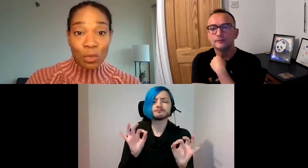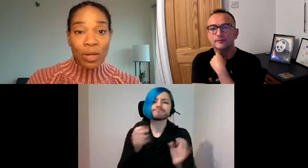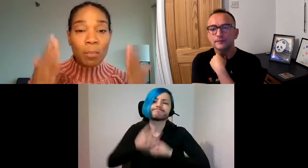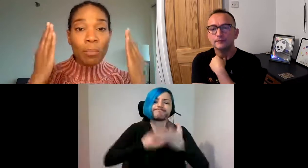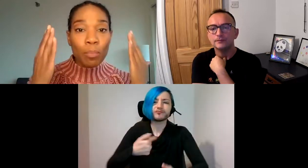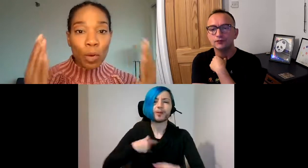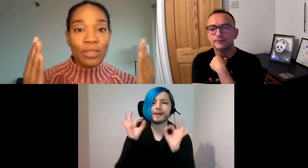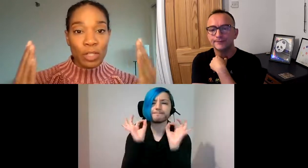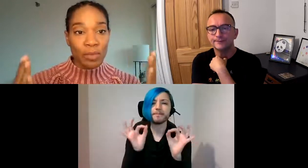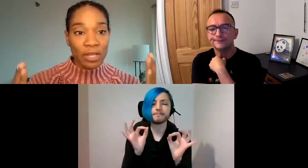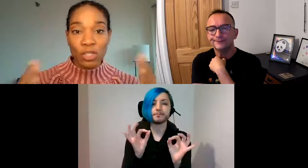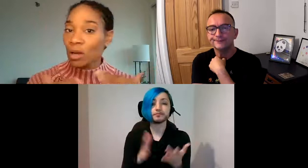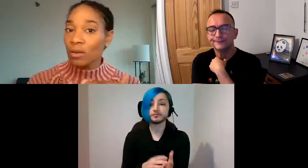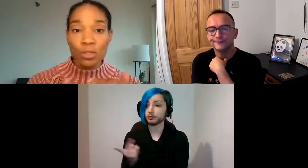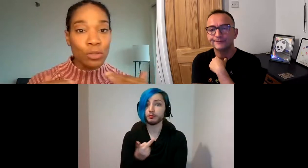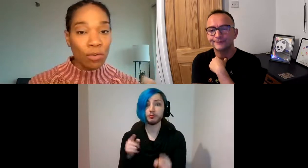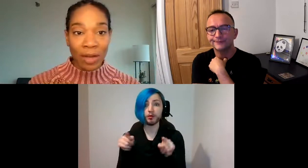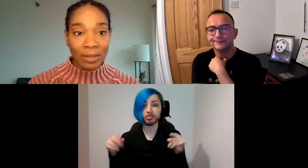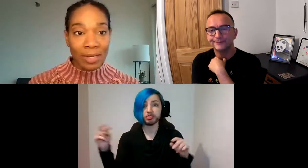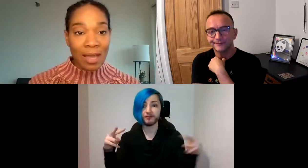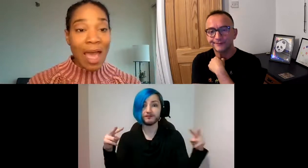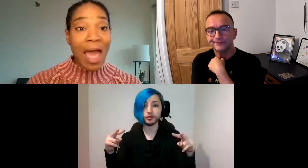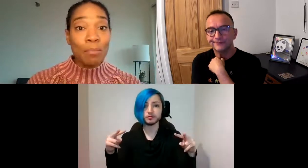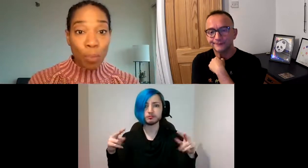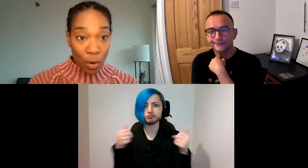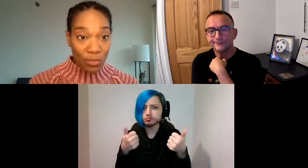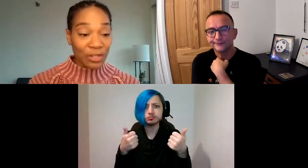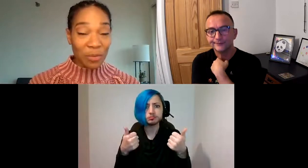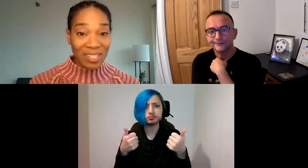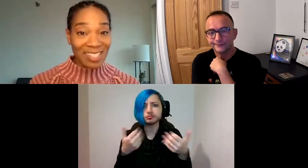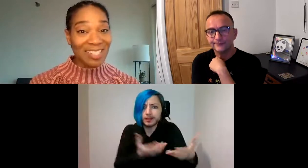for the other. We just understand that there are 2 interpretations and